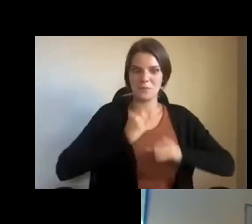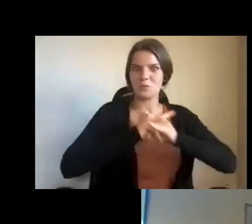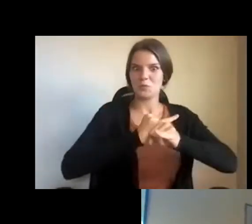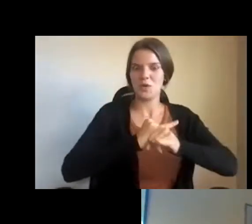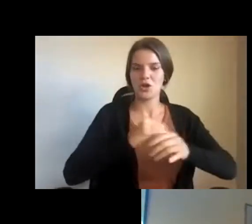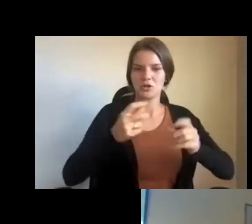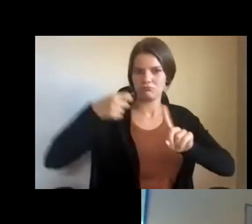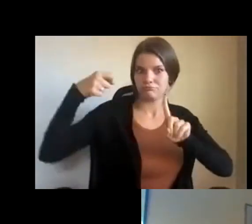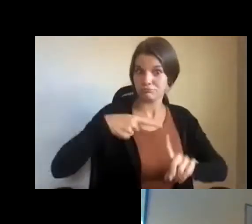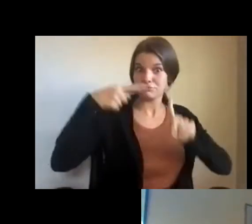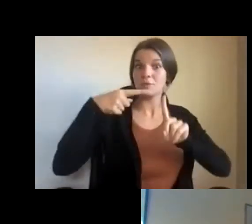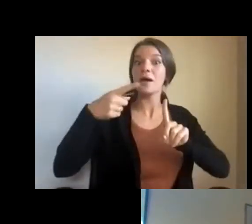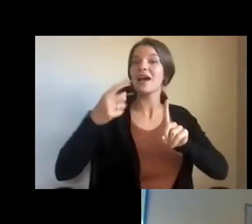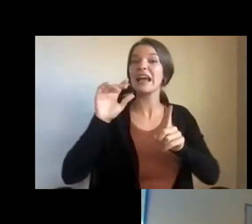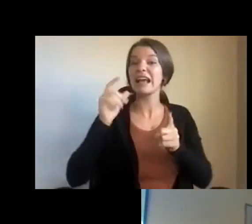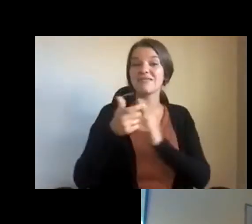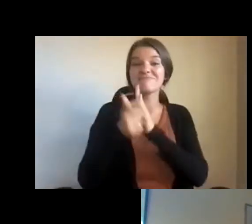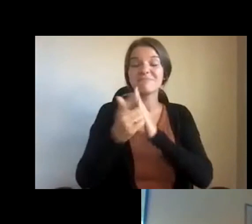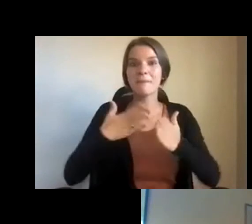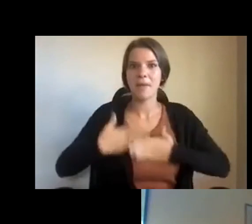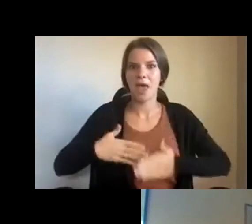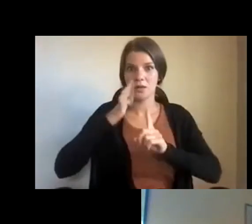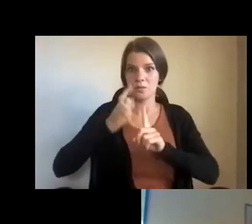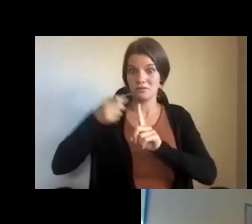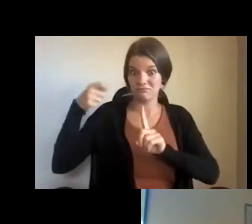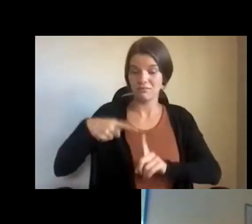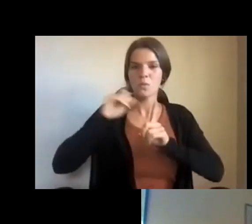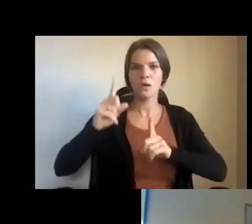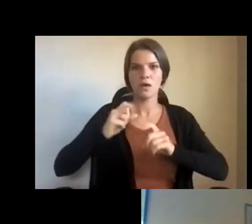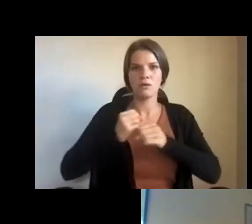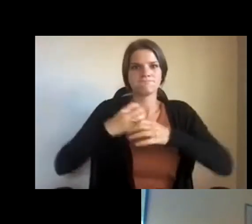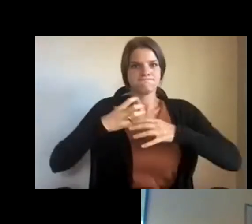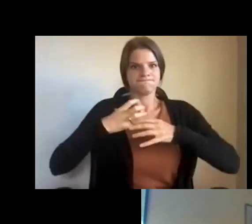immune system is inflammation. So we tend to see those in younger individuals